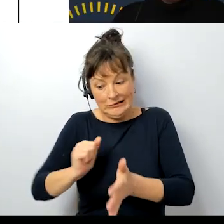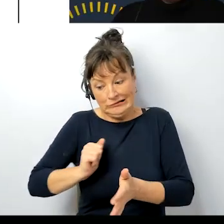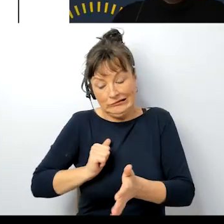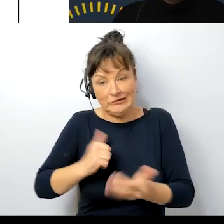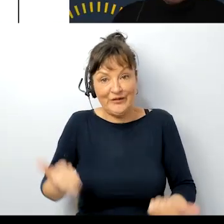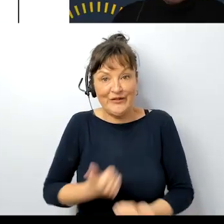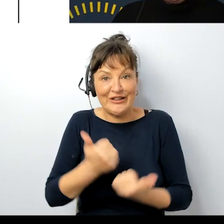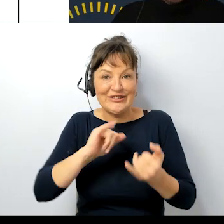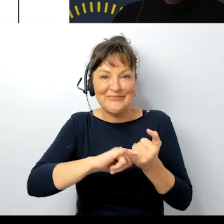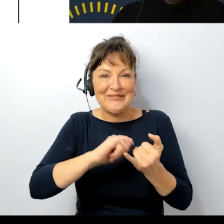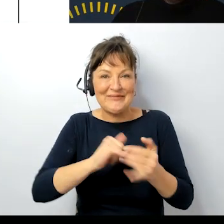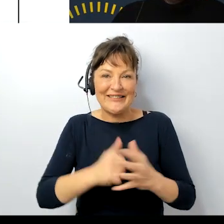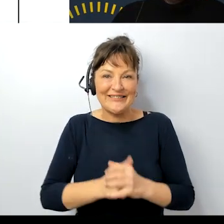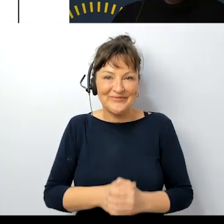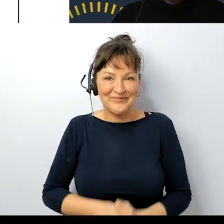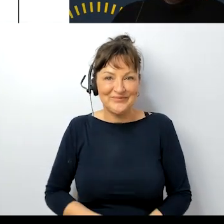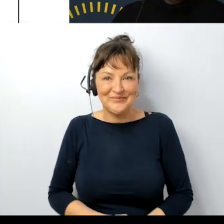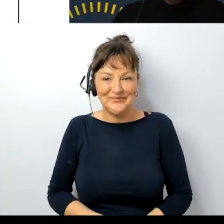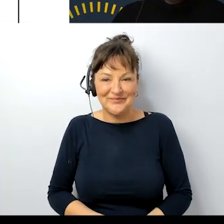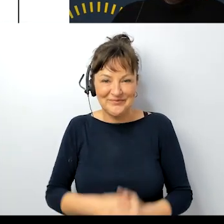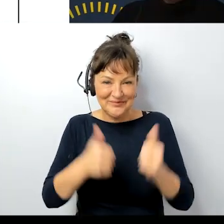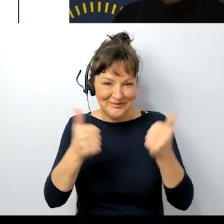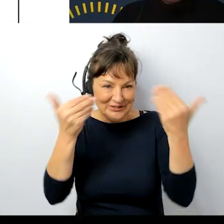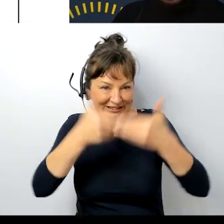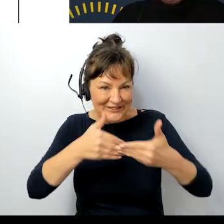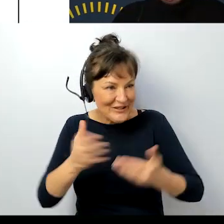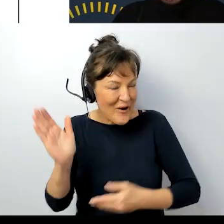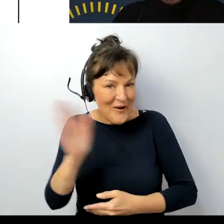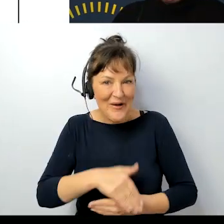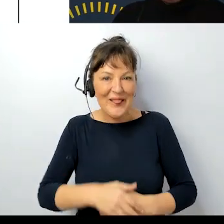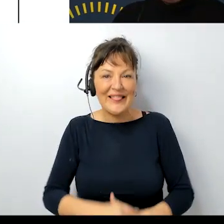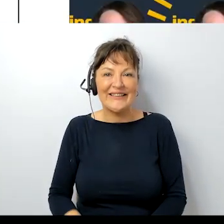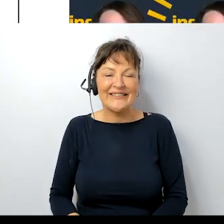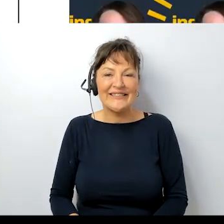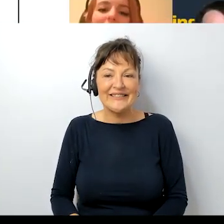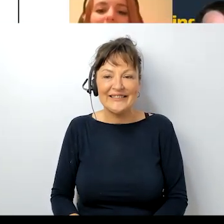in digital marketing with Visit Scotland and is due to complete her apprenticeship in September.